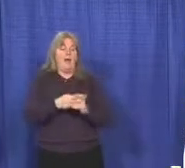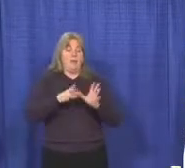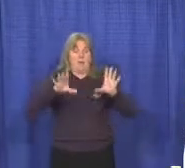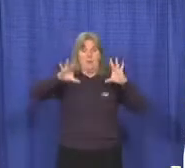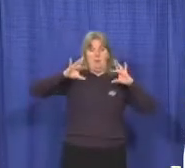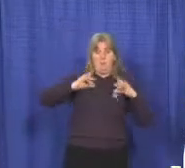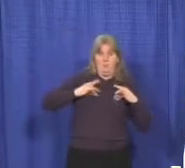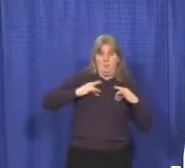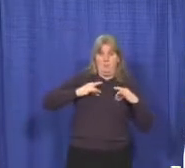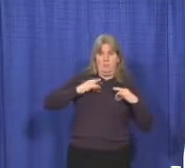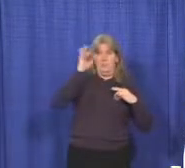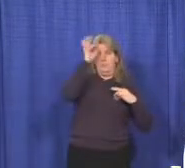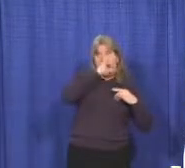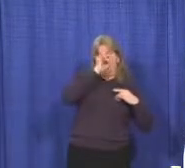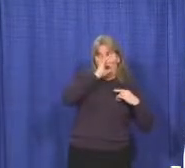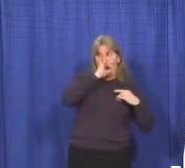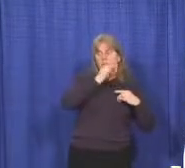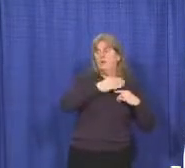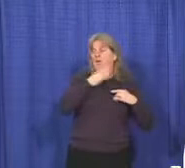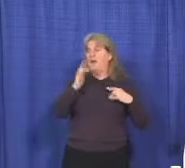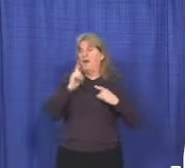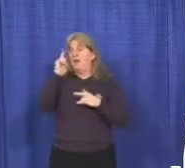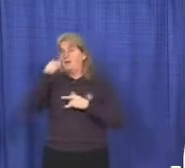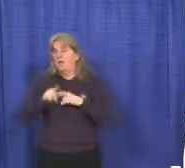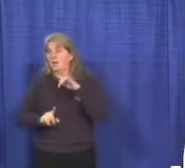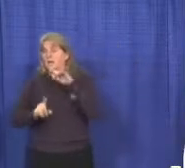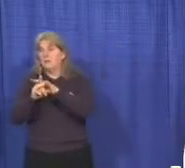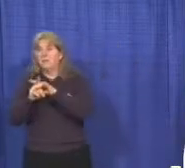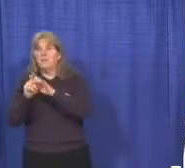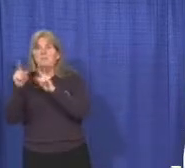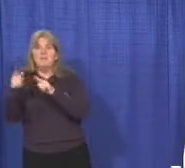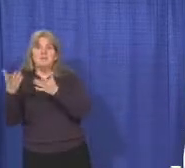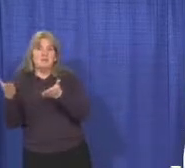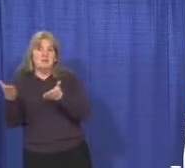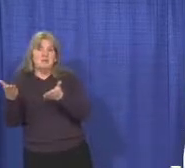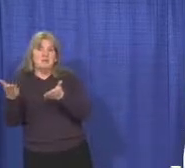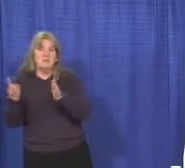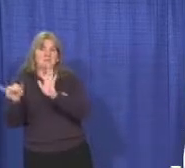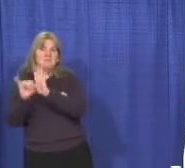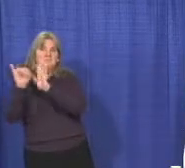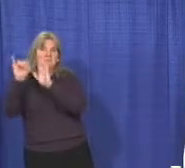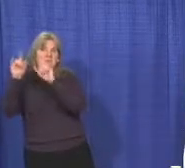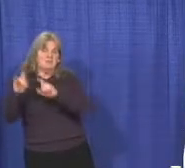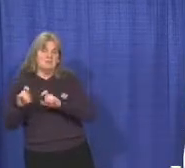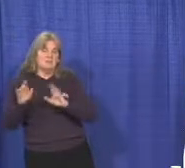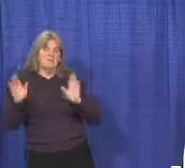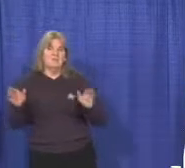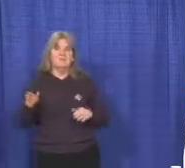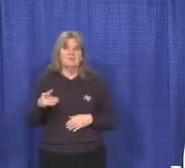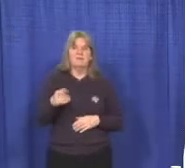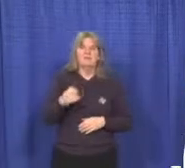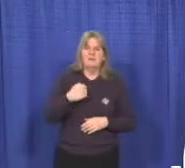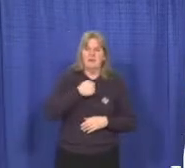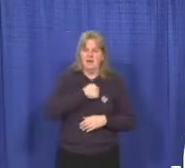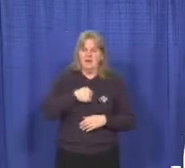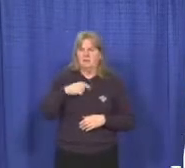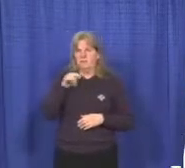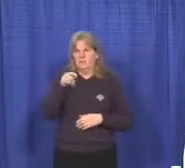infection. With apologies to Tim who I